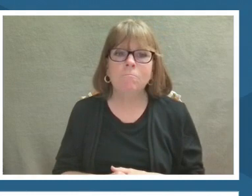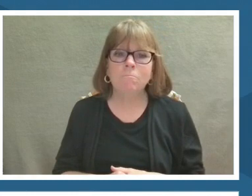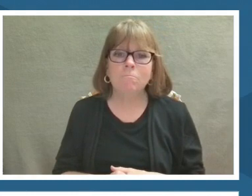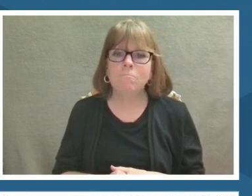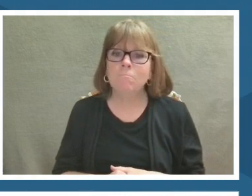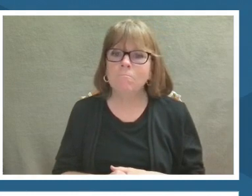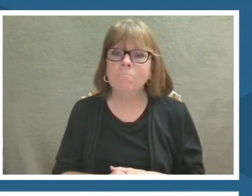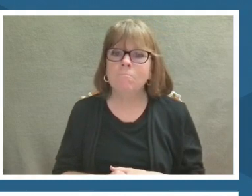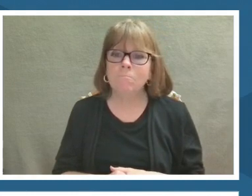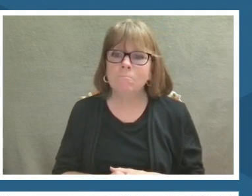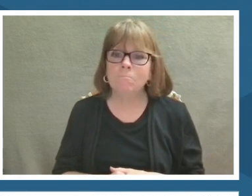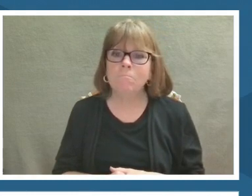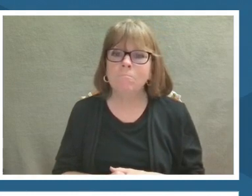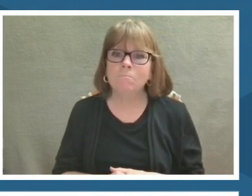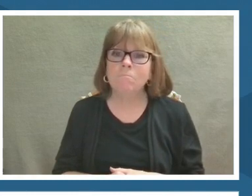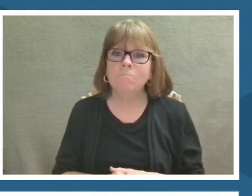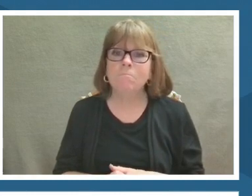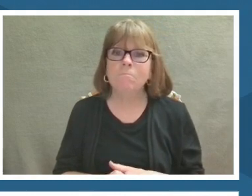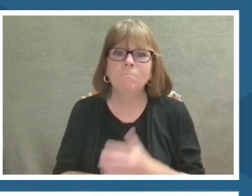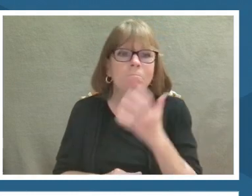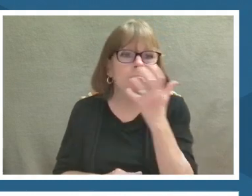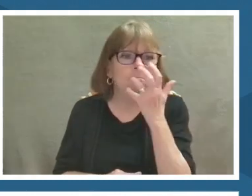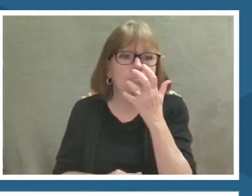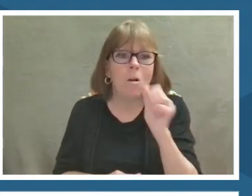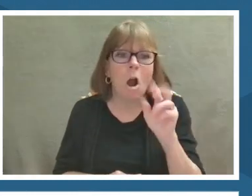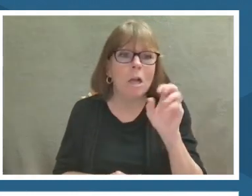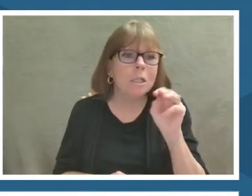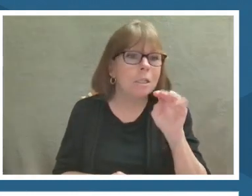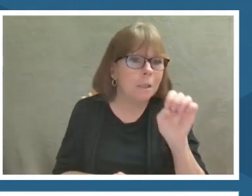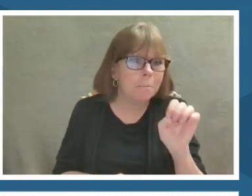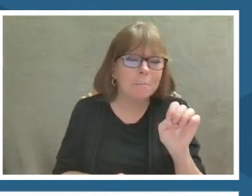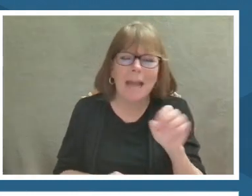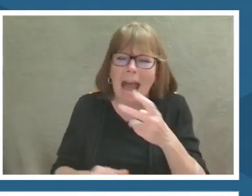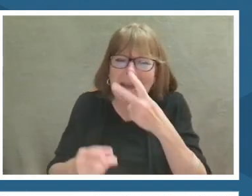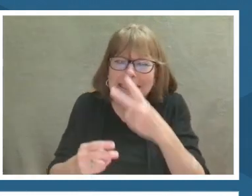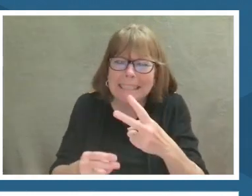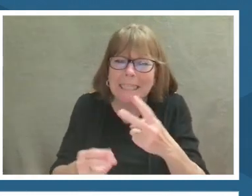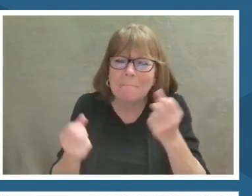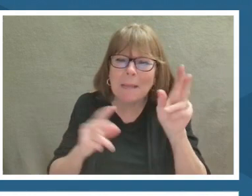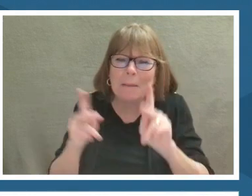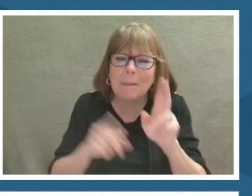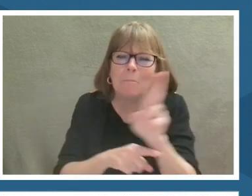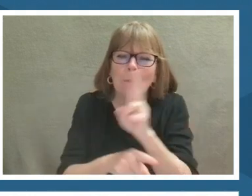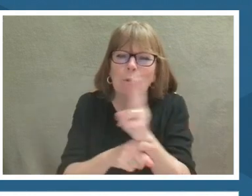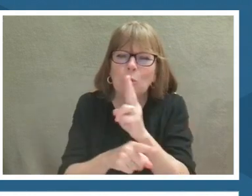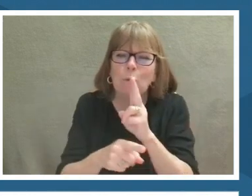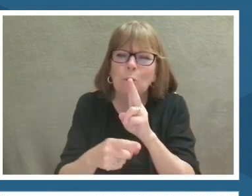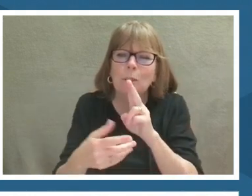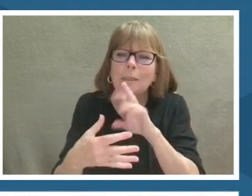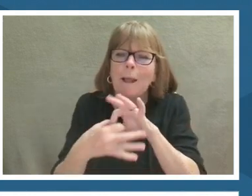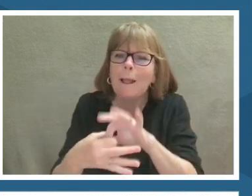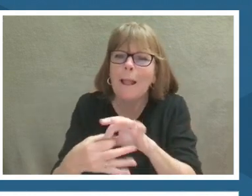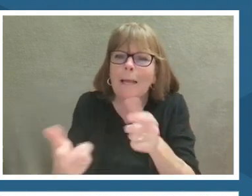awesome a lot of engaging engaging engaging engaging yes